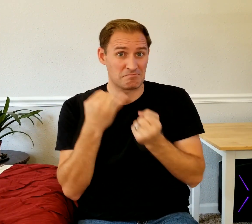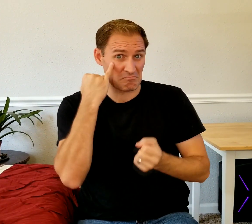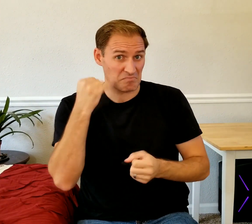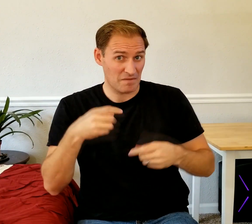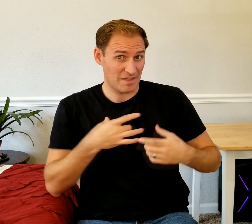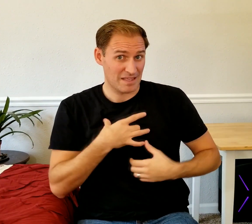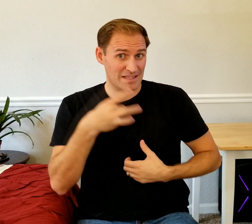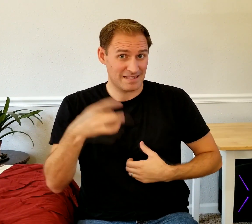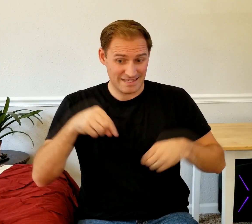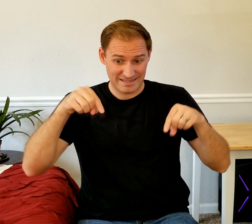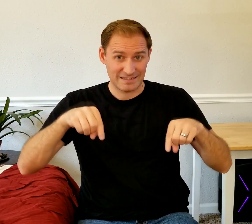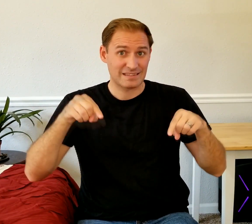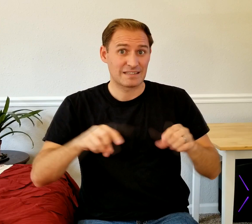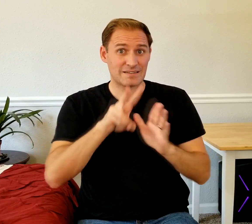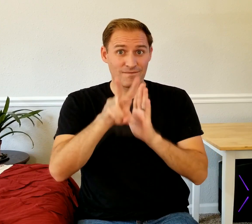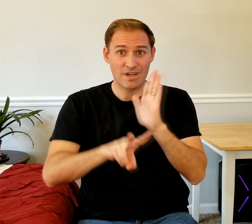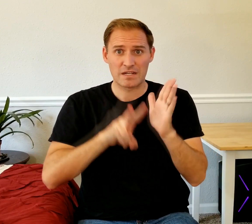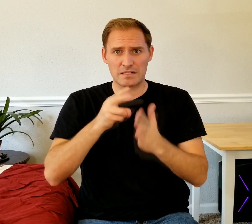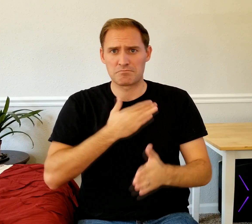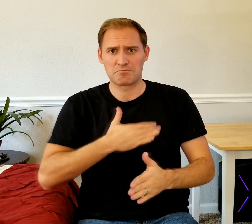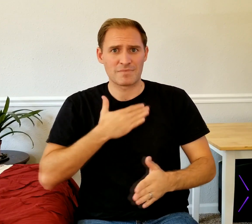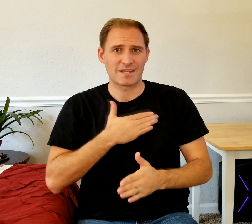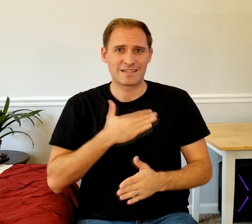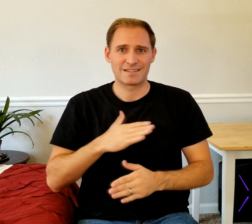if you look forward to some of the content that I'll be producing in the